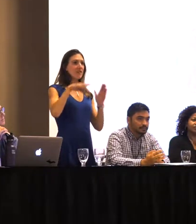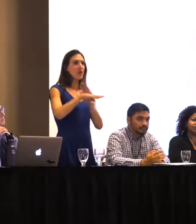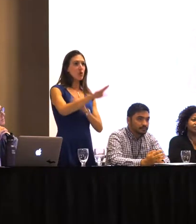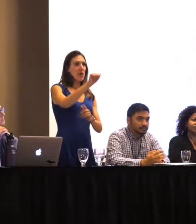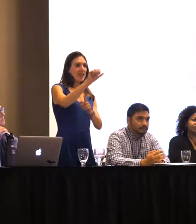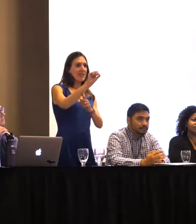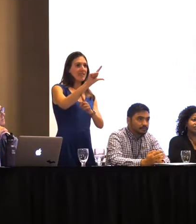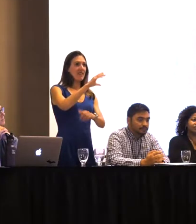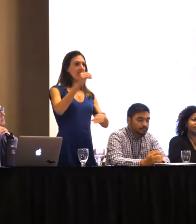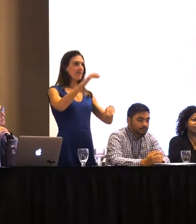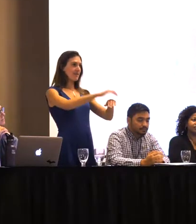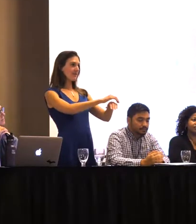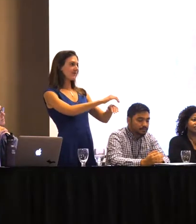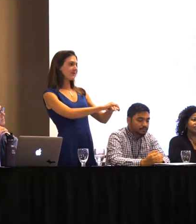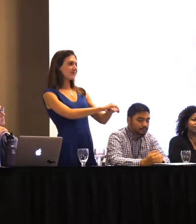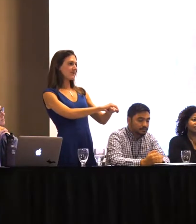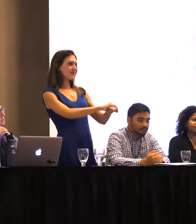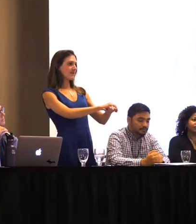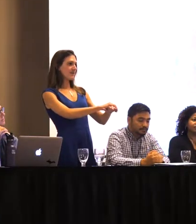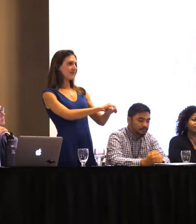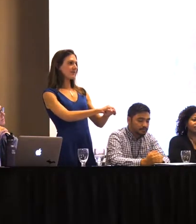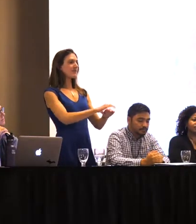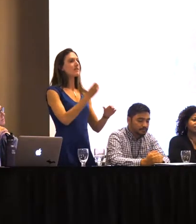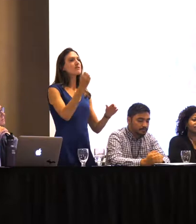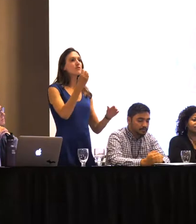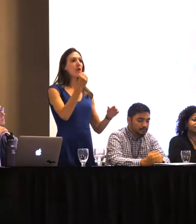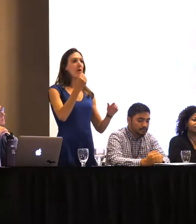communicates through American Sign Language and English.